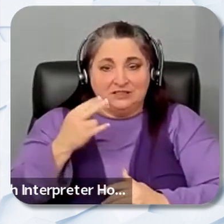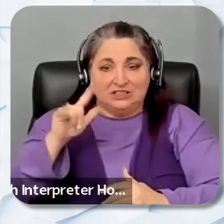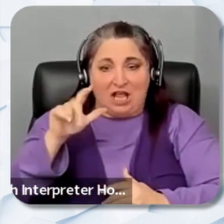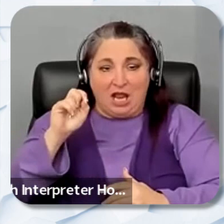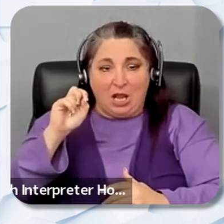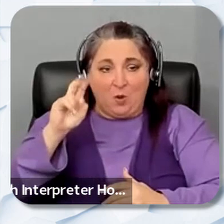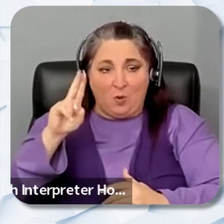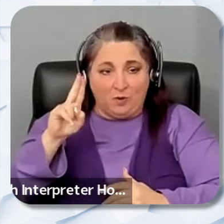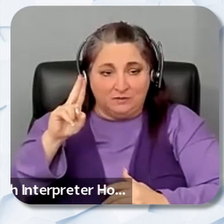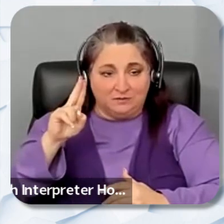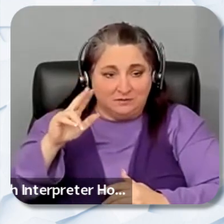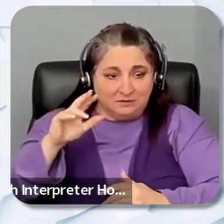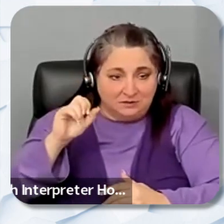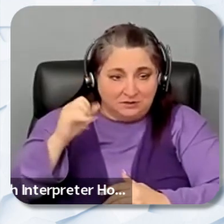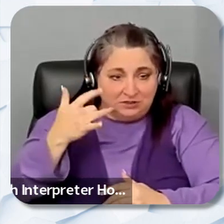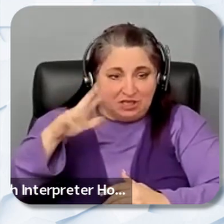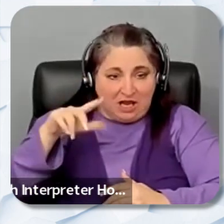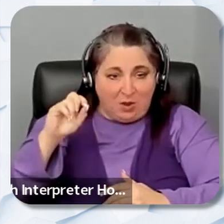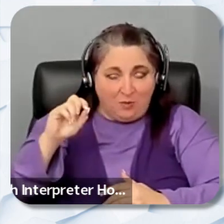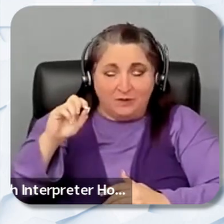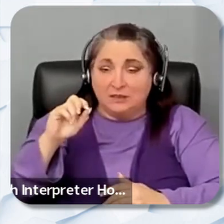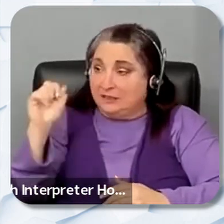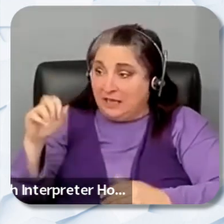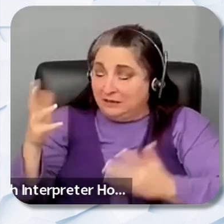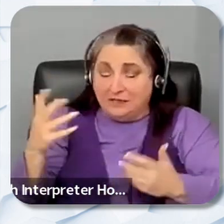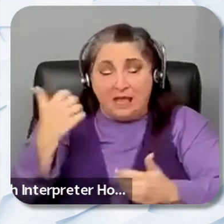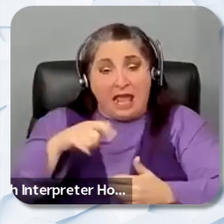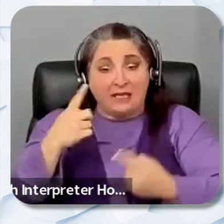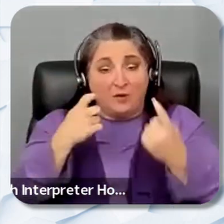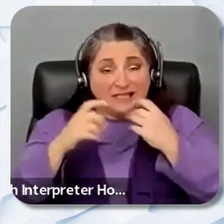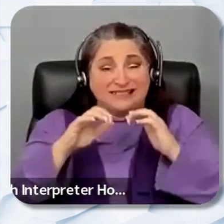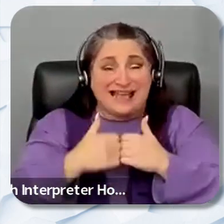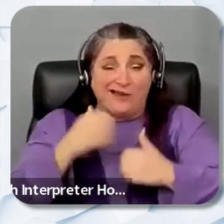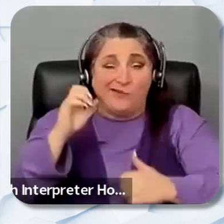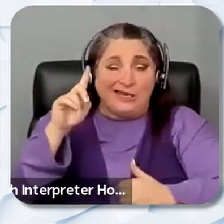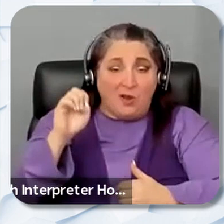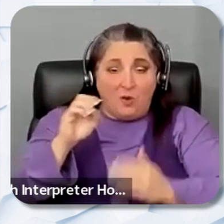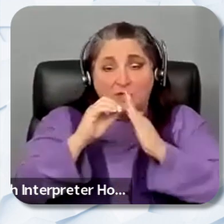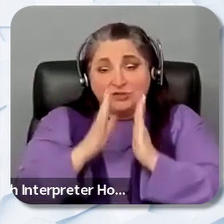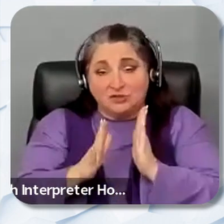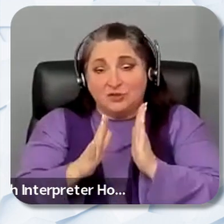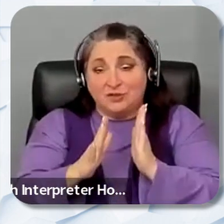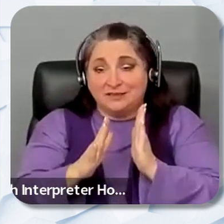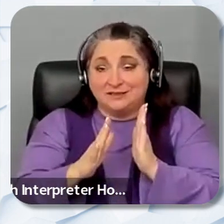you know, any questions related to how do we code a student, I'm referring to local